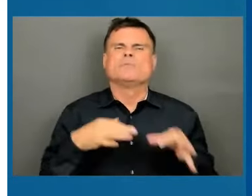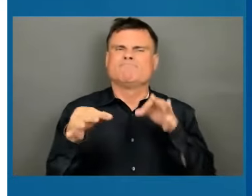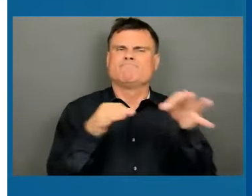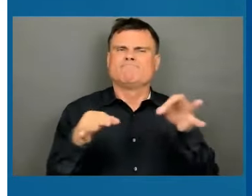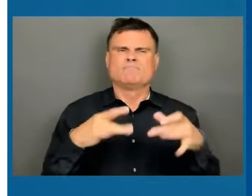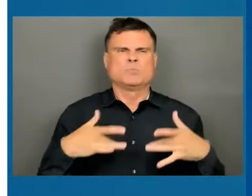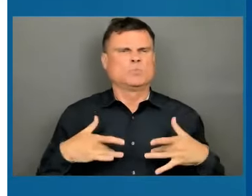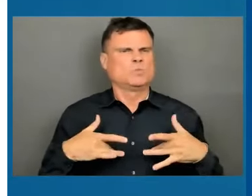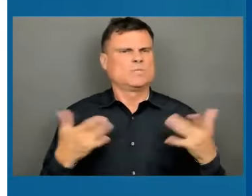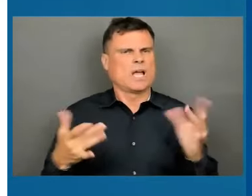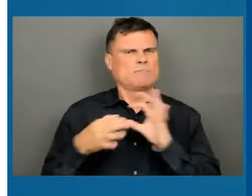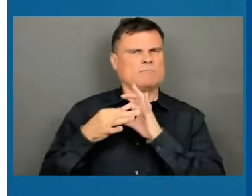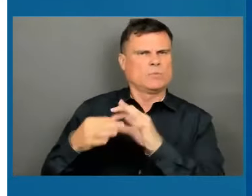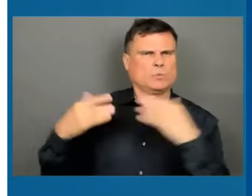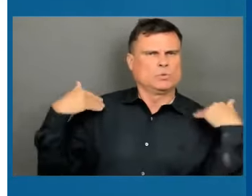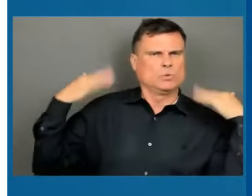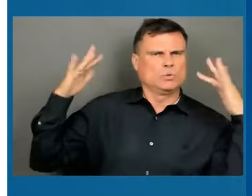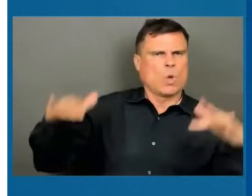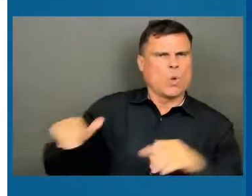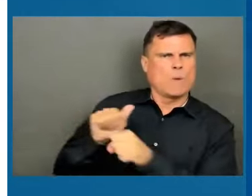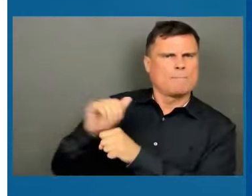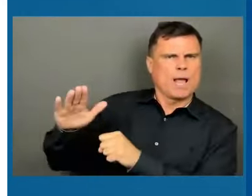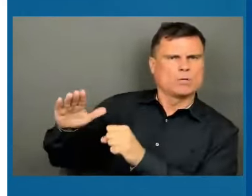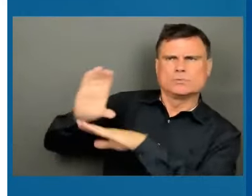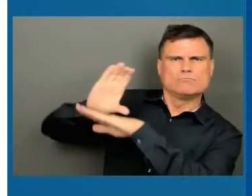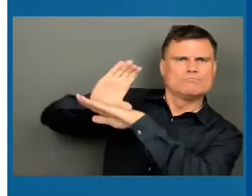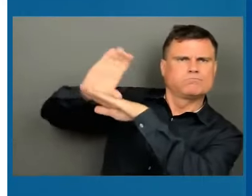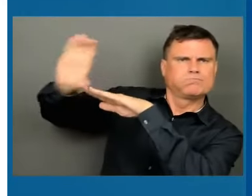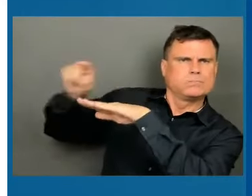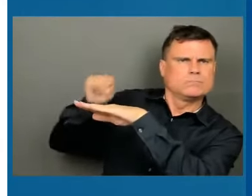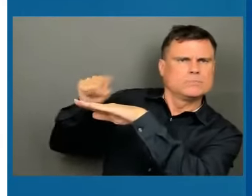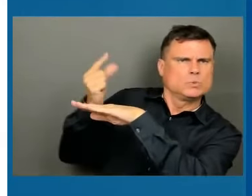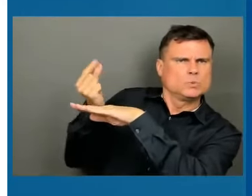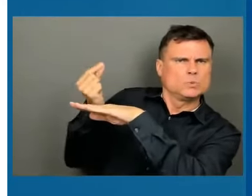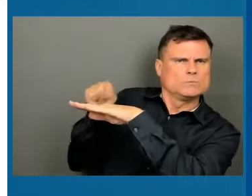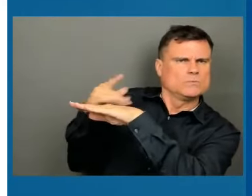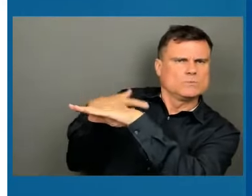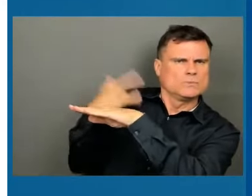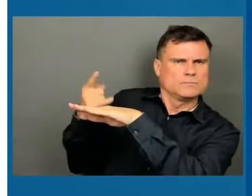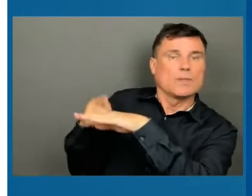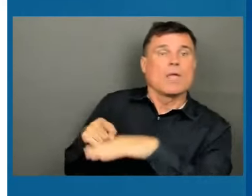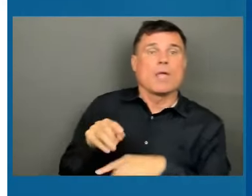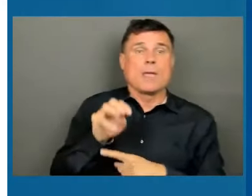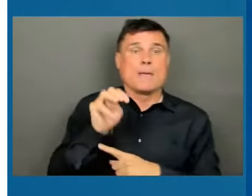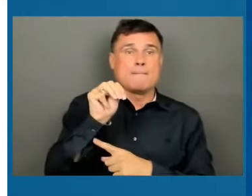part of the season for the